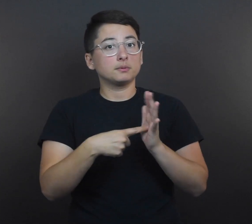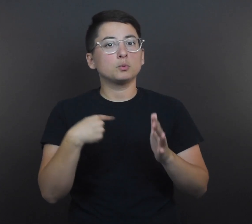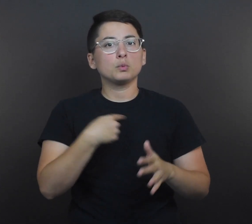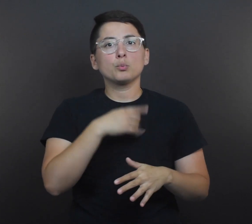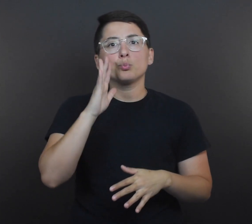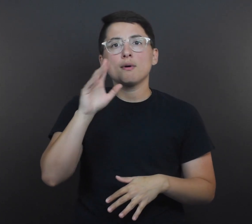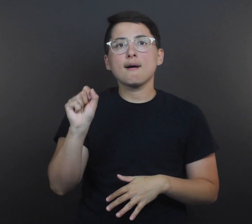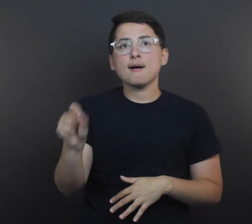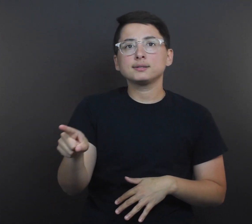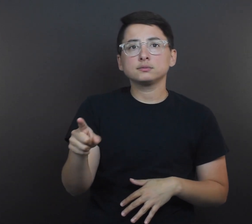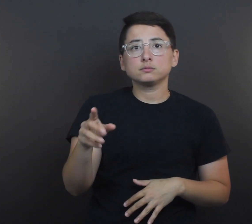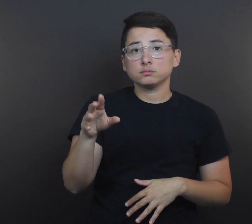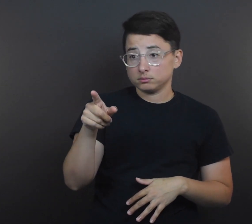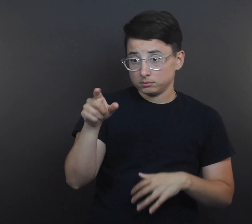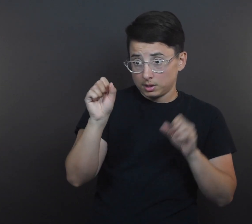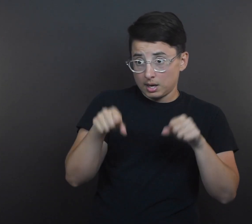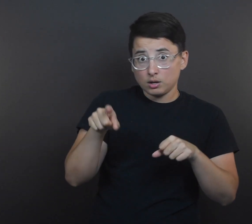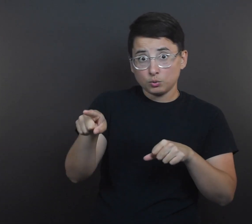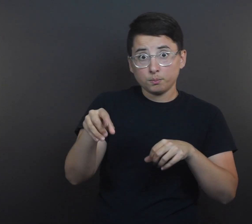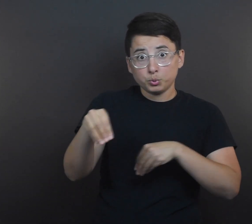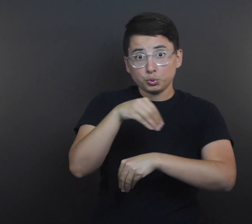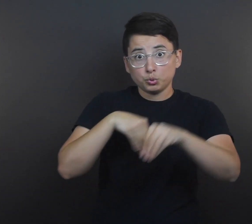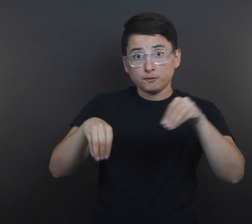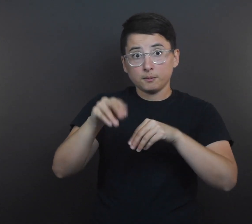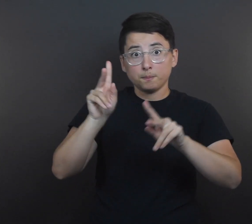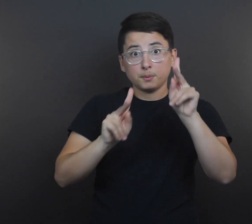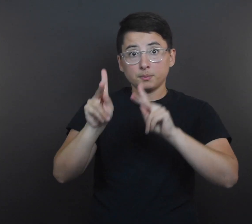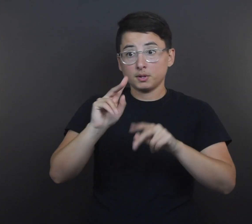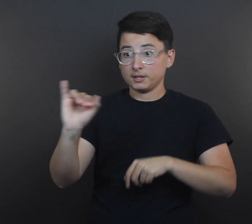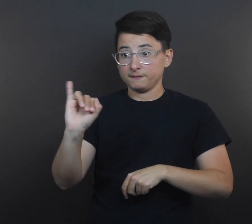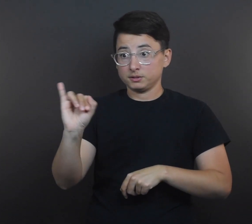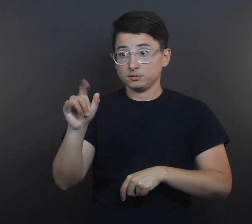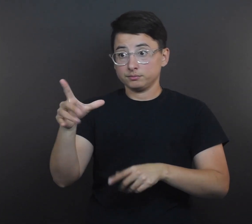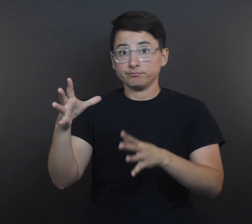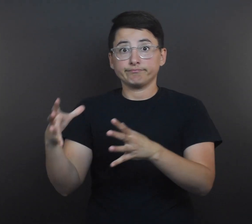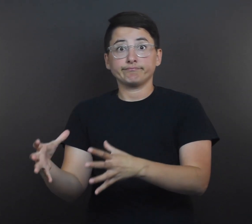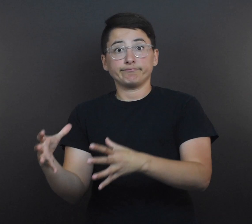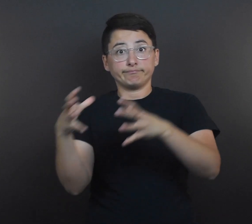on COVID-19 test results,” Memo says. “For example, we would ask,